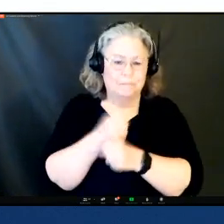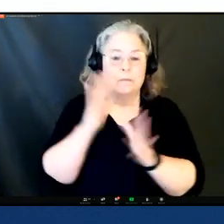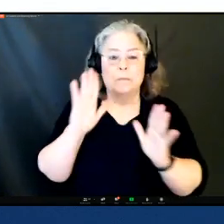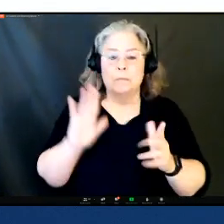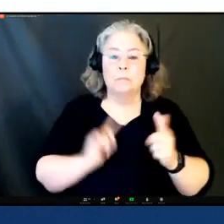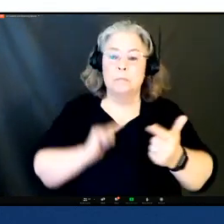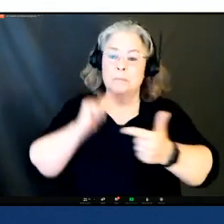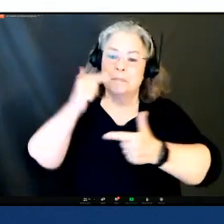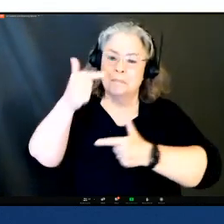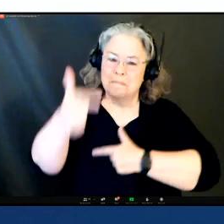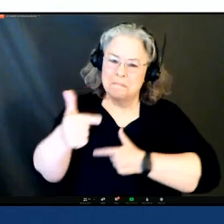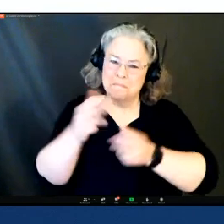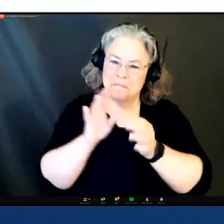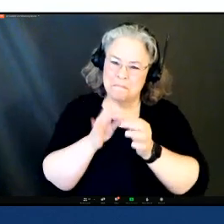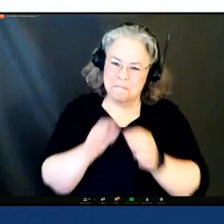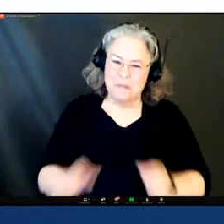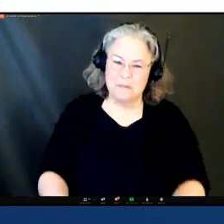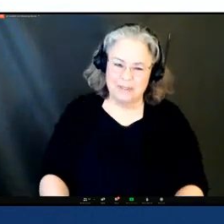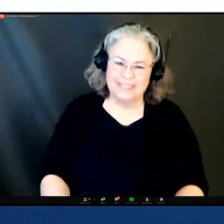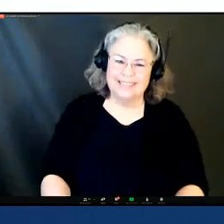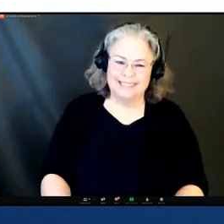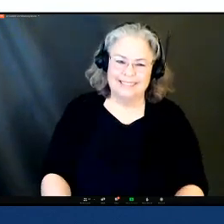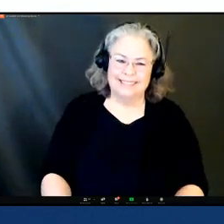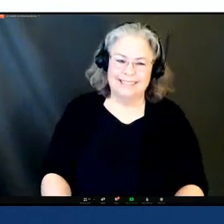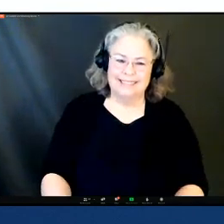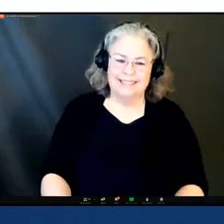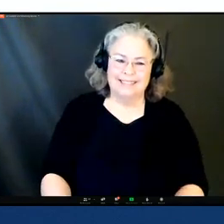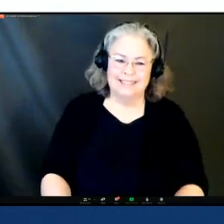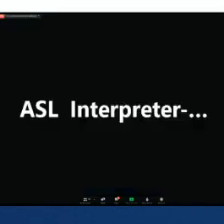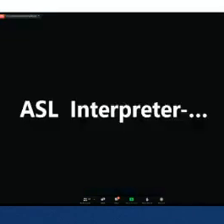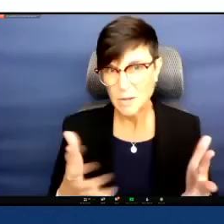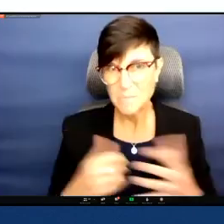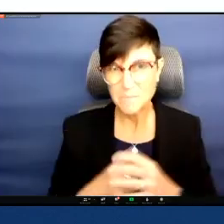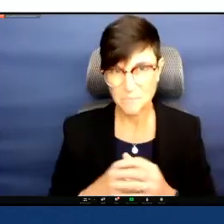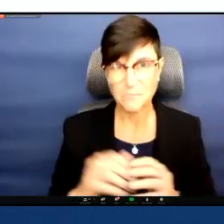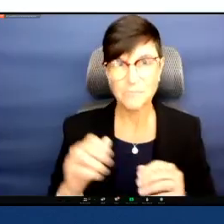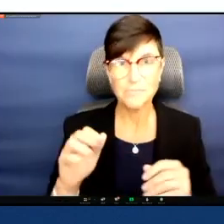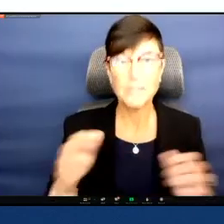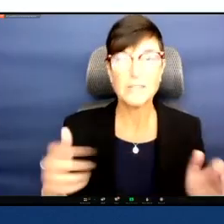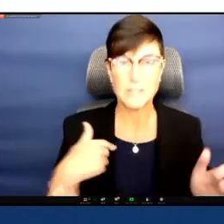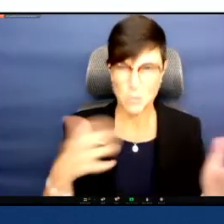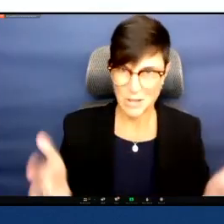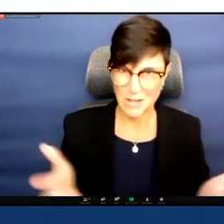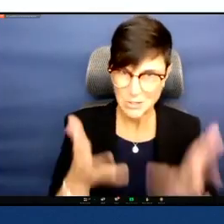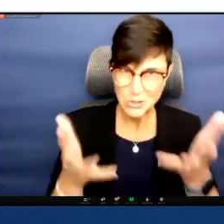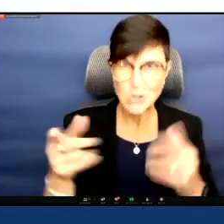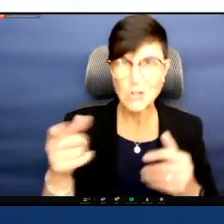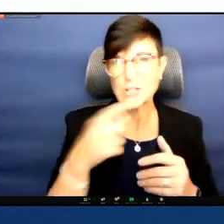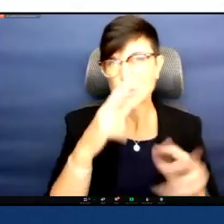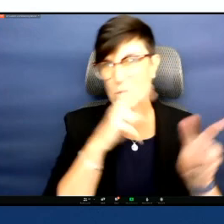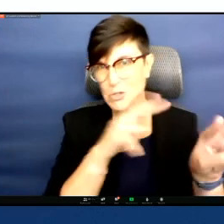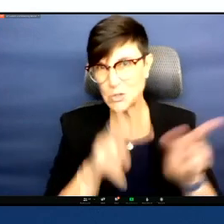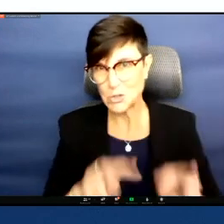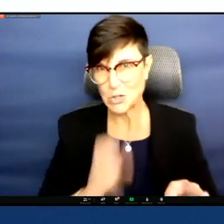In addition to the budget and brief, we're also excited to announce the launch of the county's budget explorer tool, which can be accessed